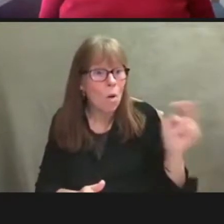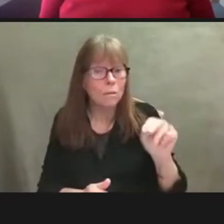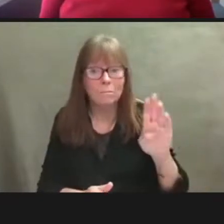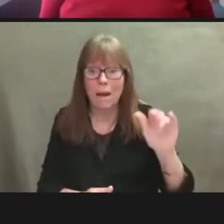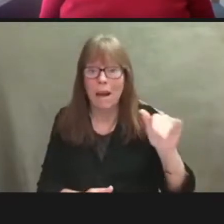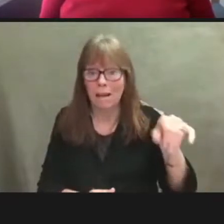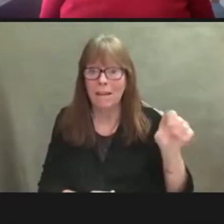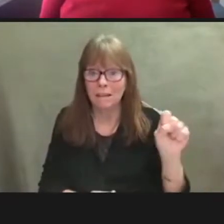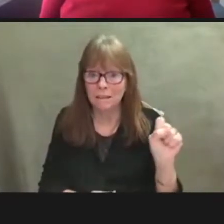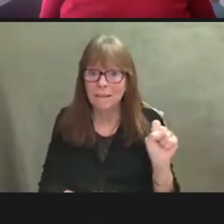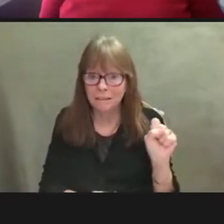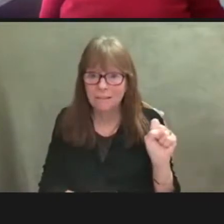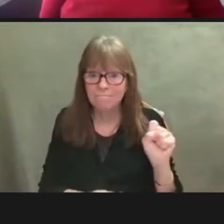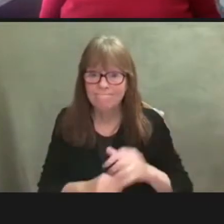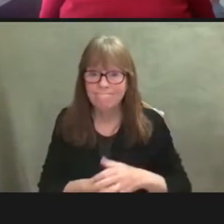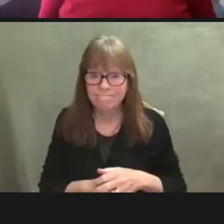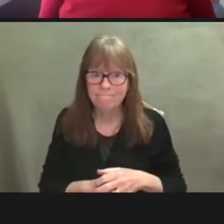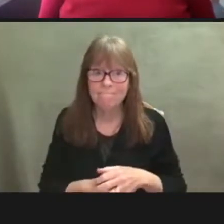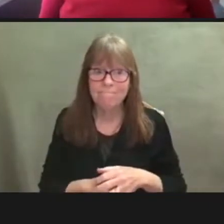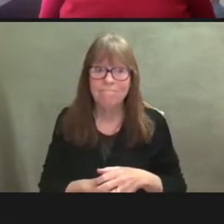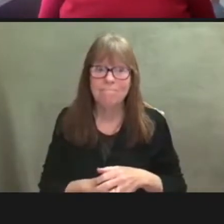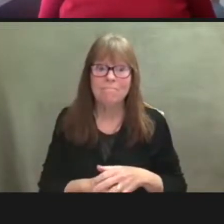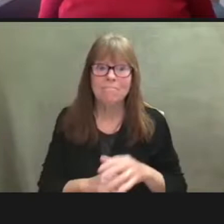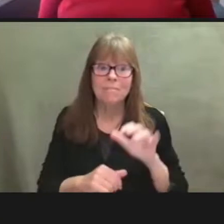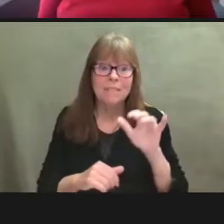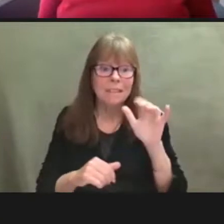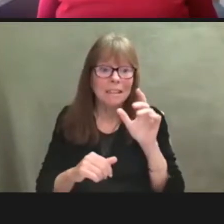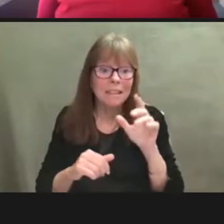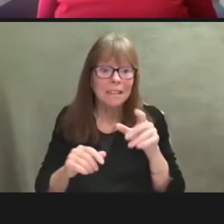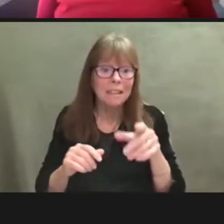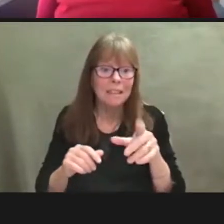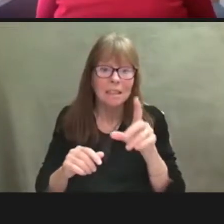Dr. Kripke, would you like to comment?